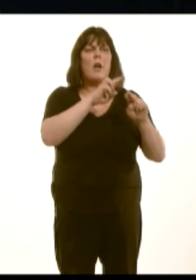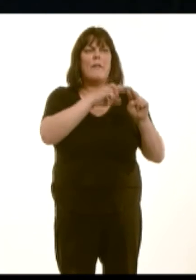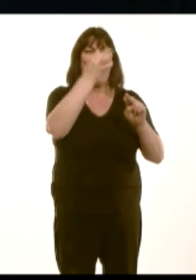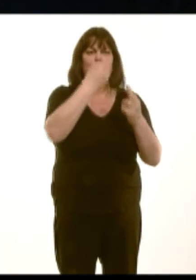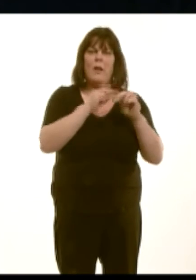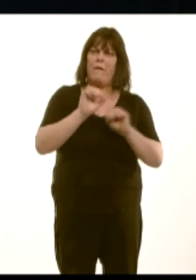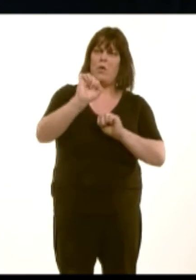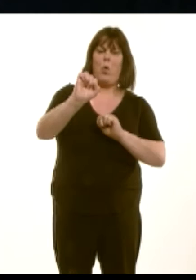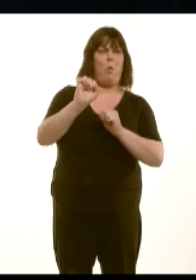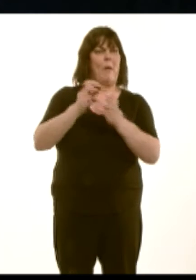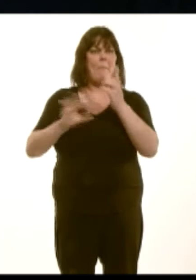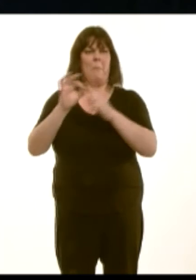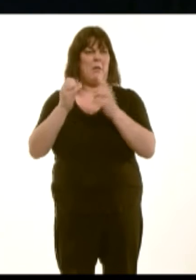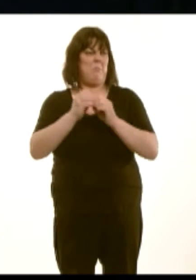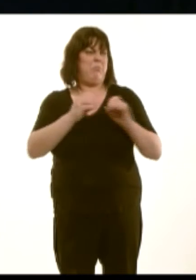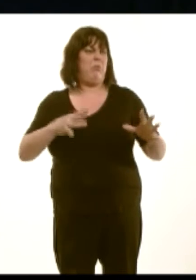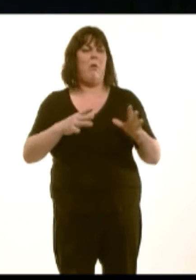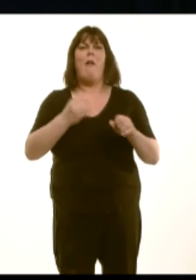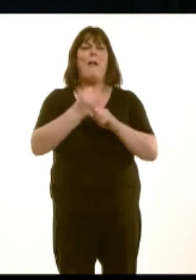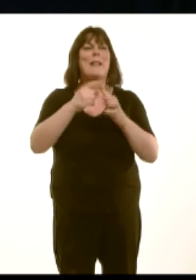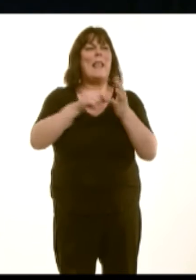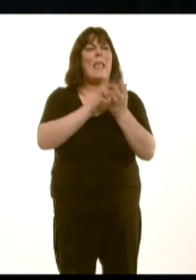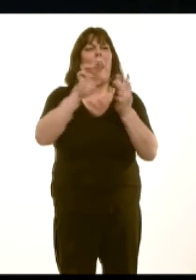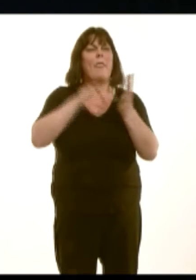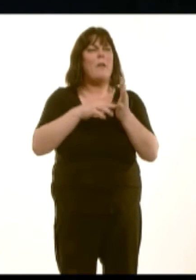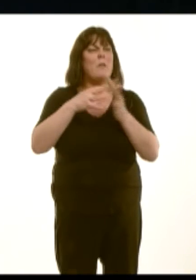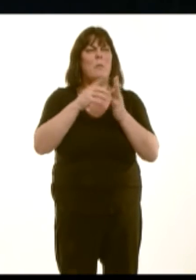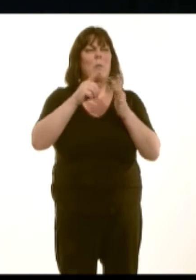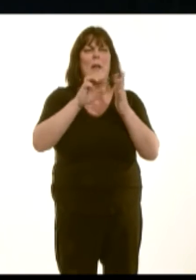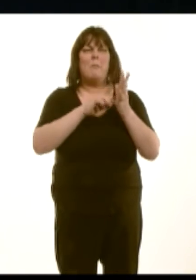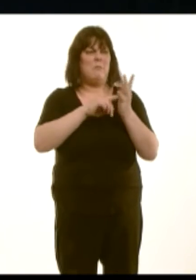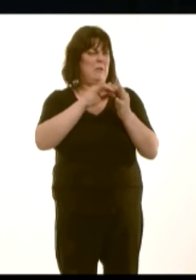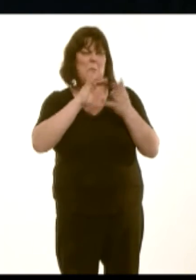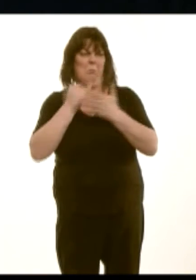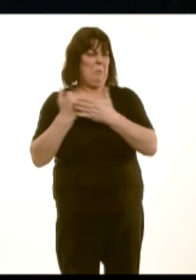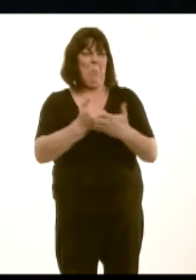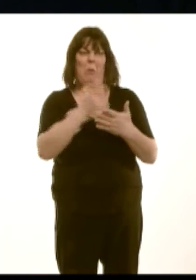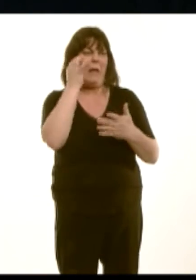Vaughan Gething, the Deputy Minister, doesnít, and a sizeable number of the Labour councillors on the council indeed donít seem to.